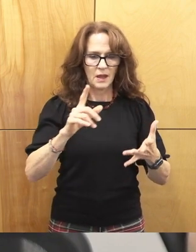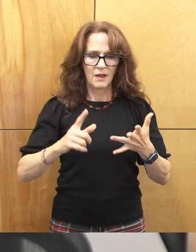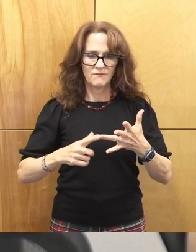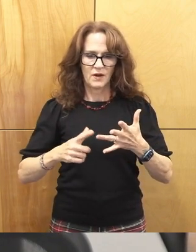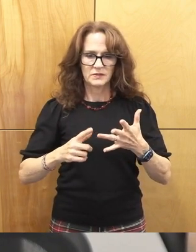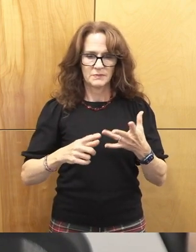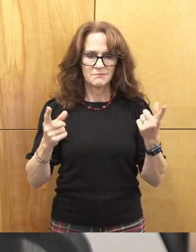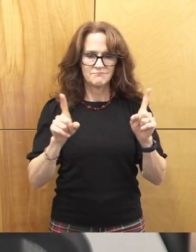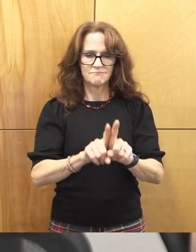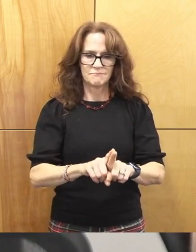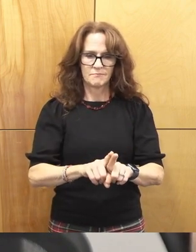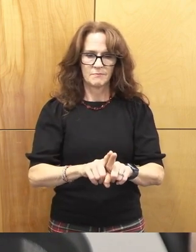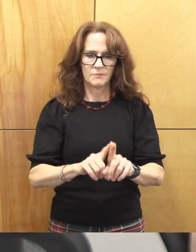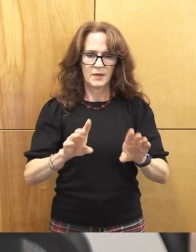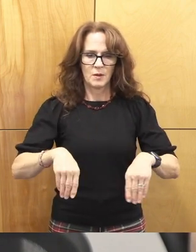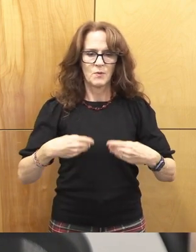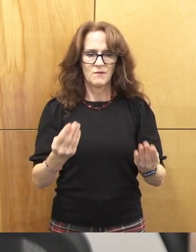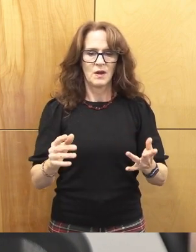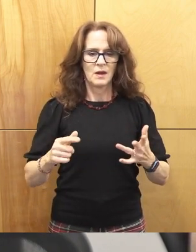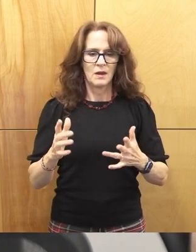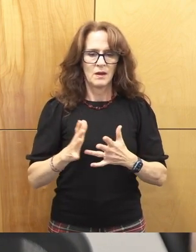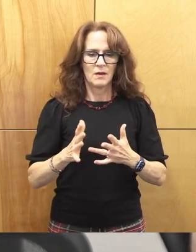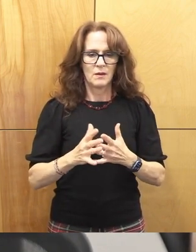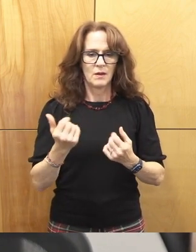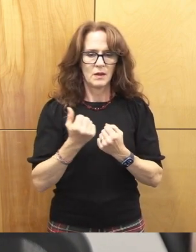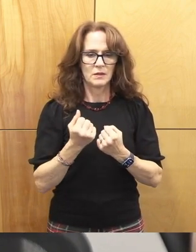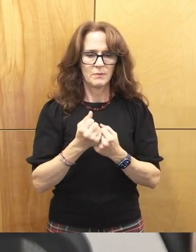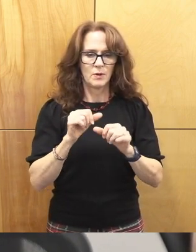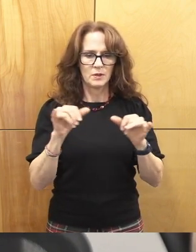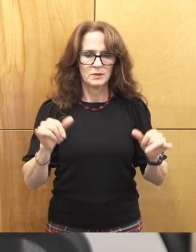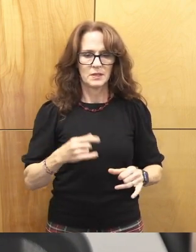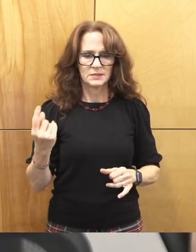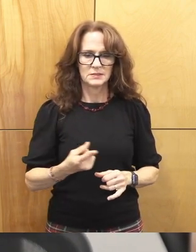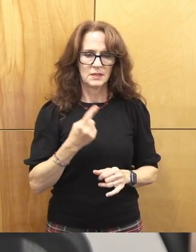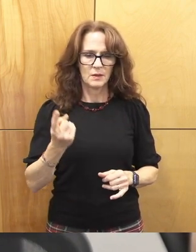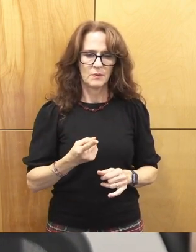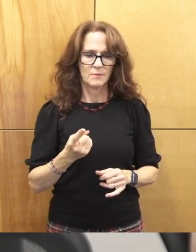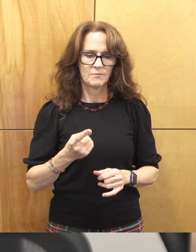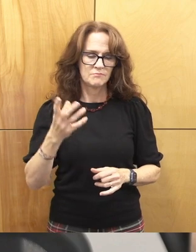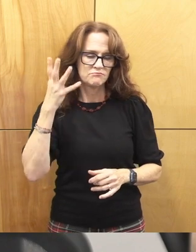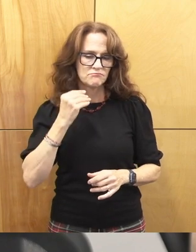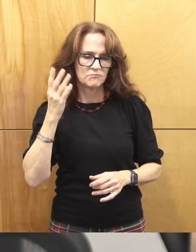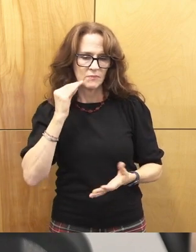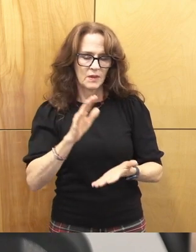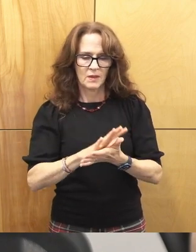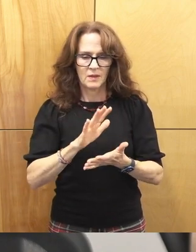to provide the freshmen with a support system with someone who has been at the school and been there for a couple years now